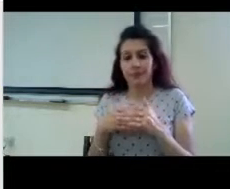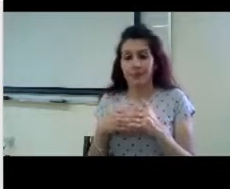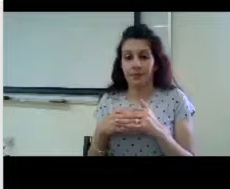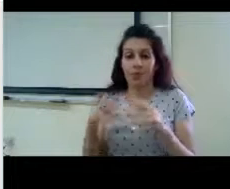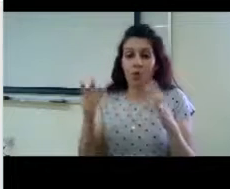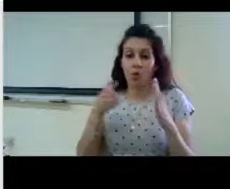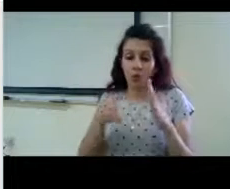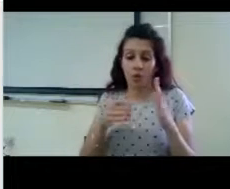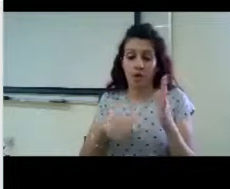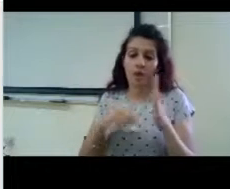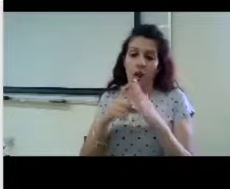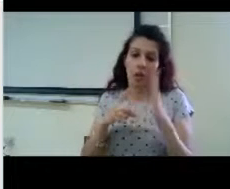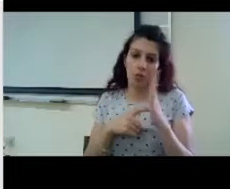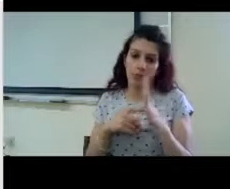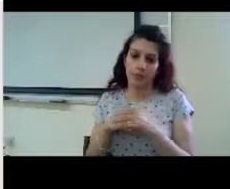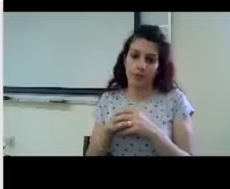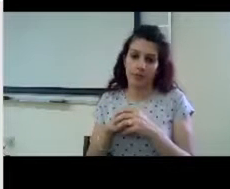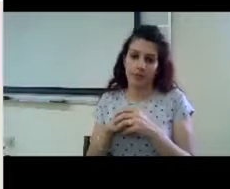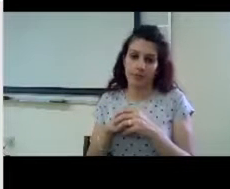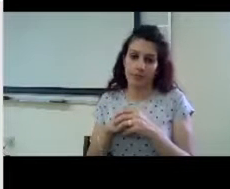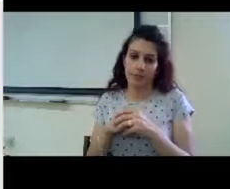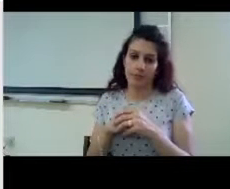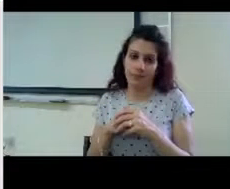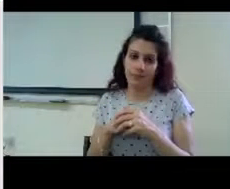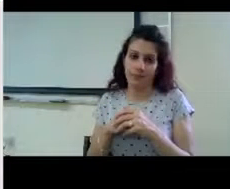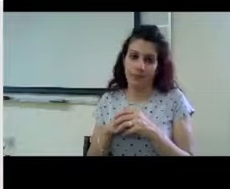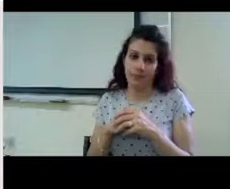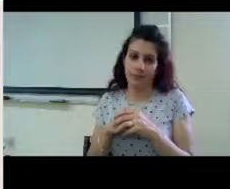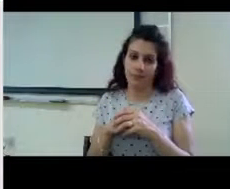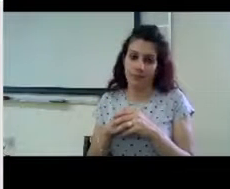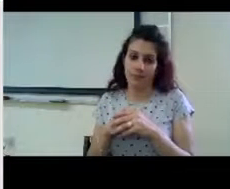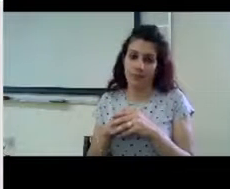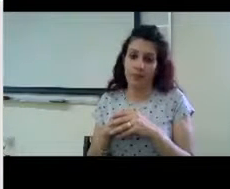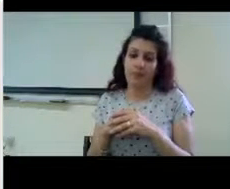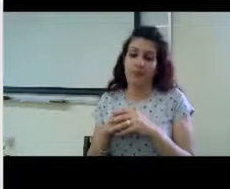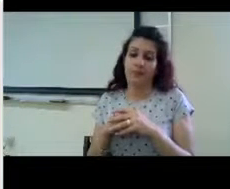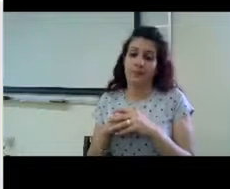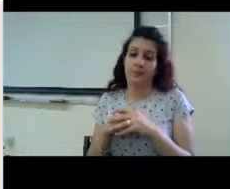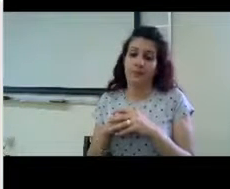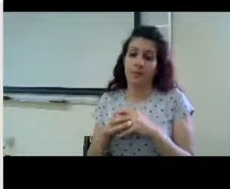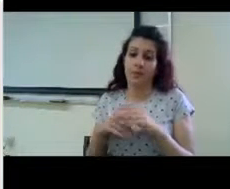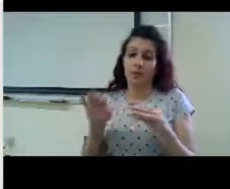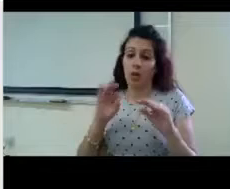material and so that it can be marked and and that there can be continued